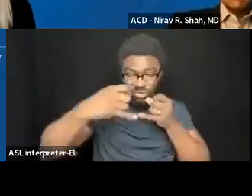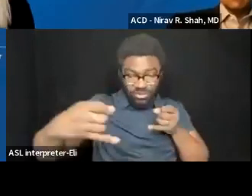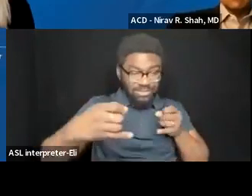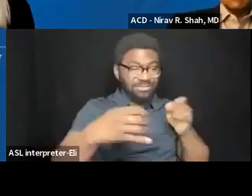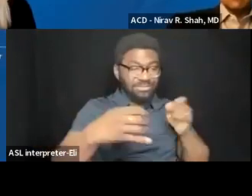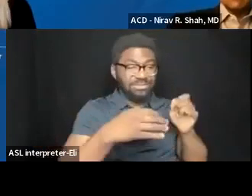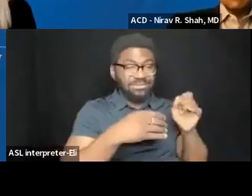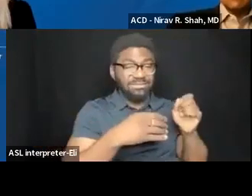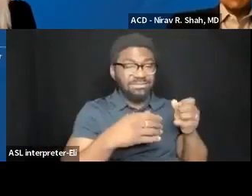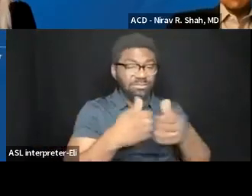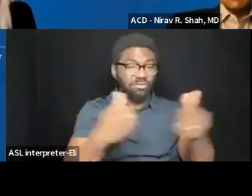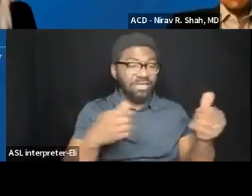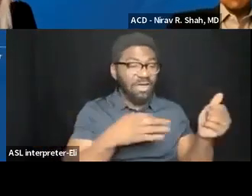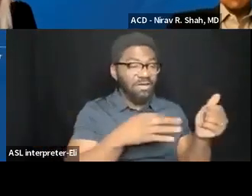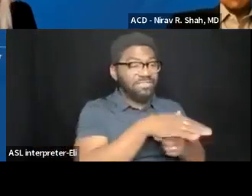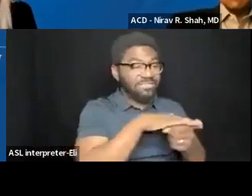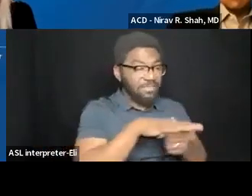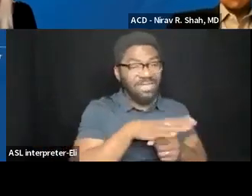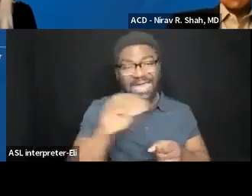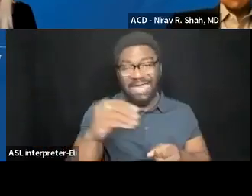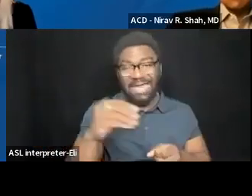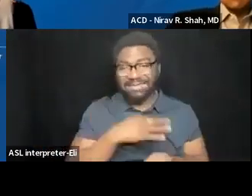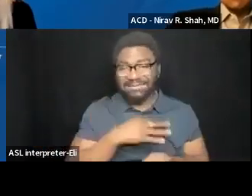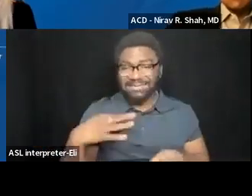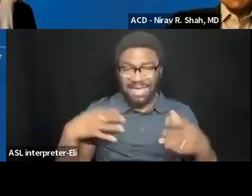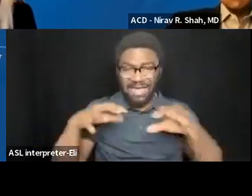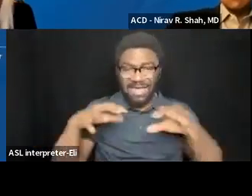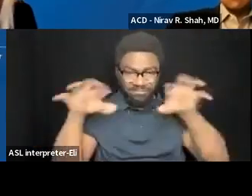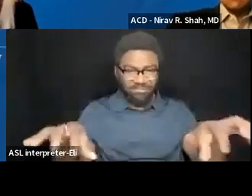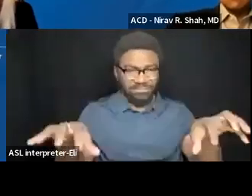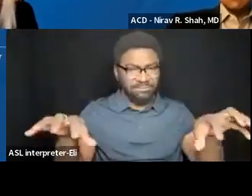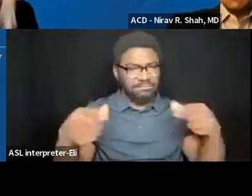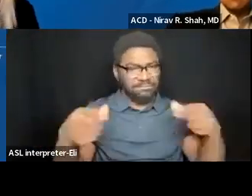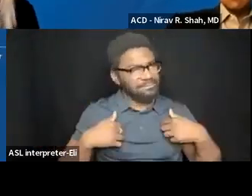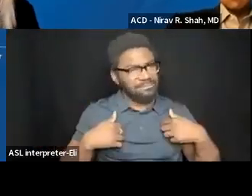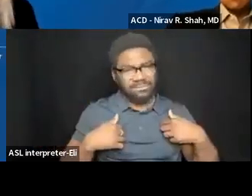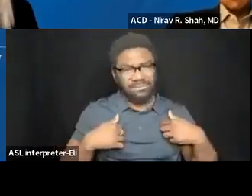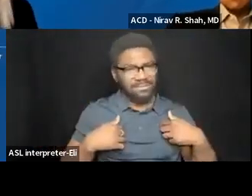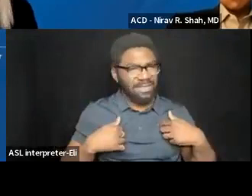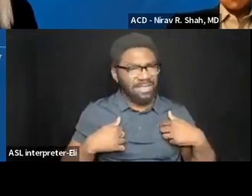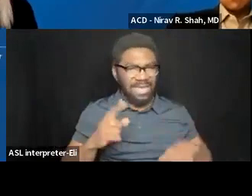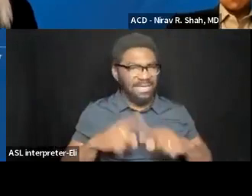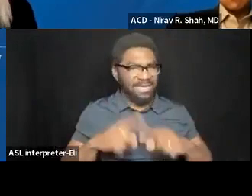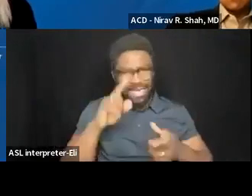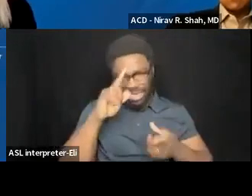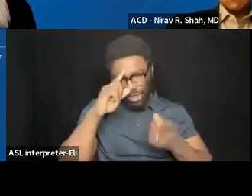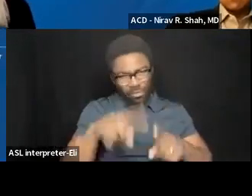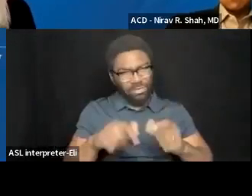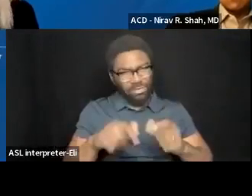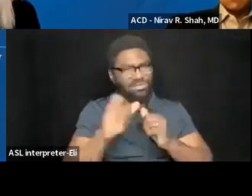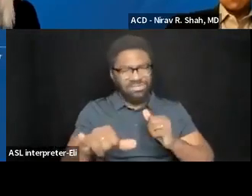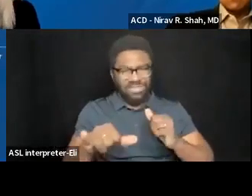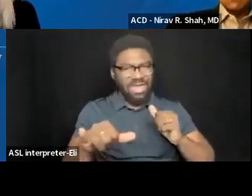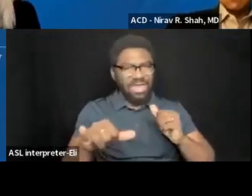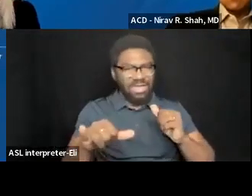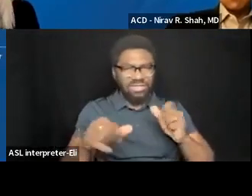I'm not sure I can agree with that strong of a statement, that there might be things that are extremely specialized